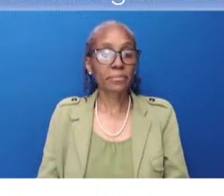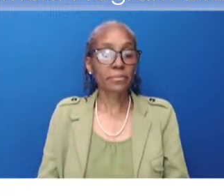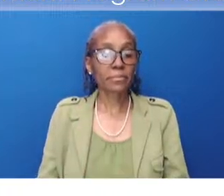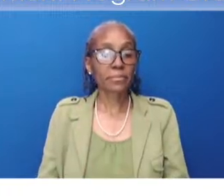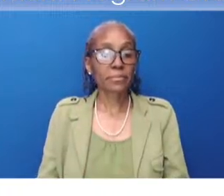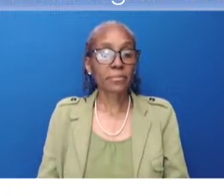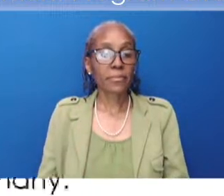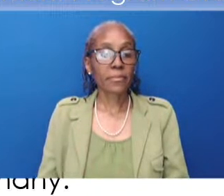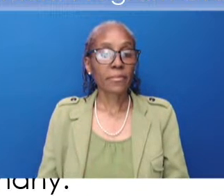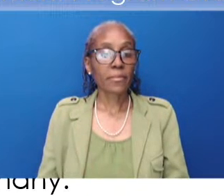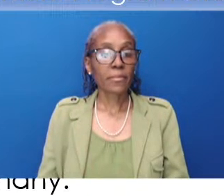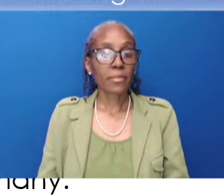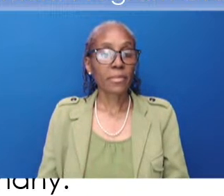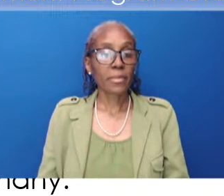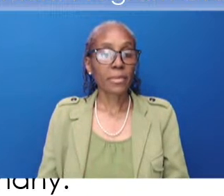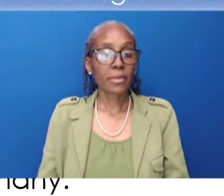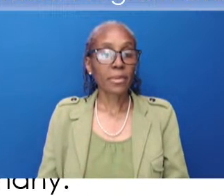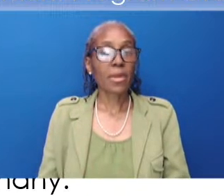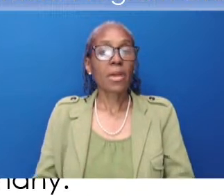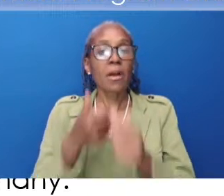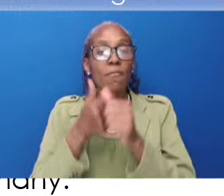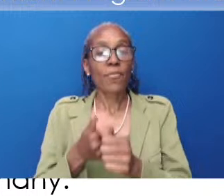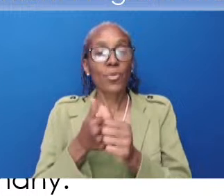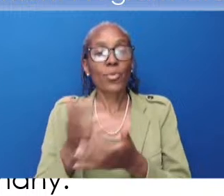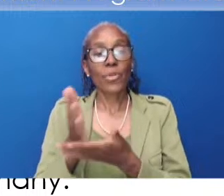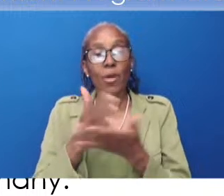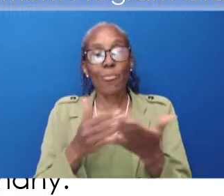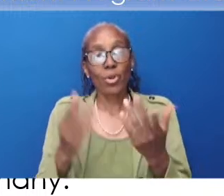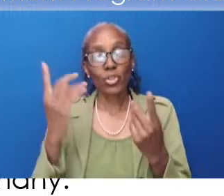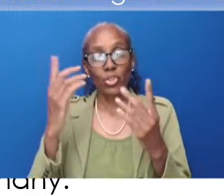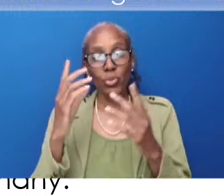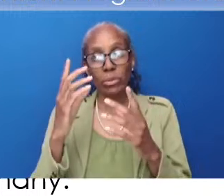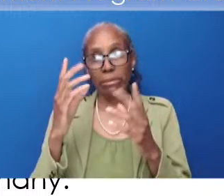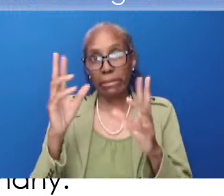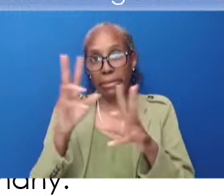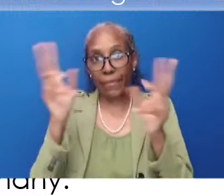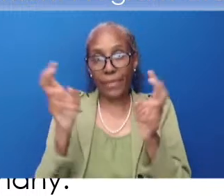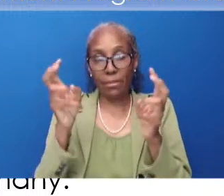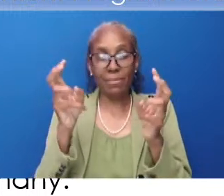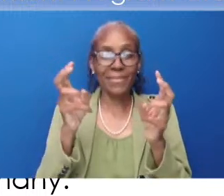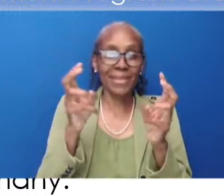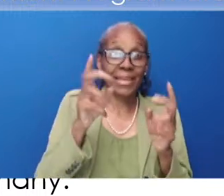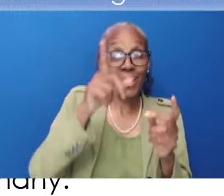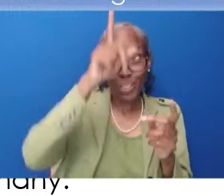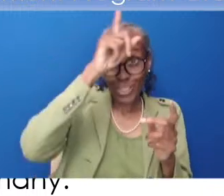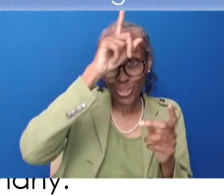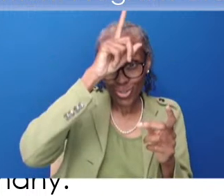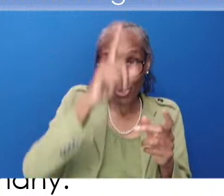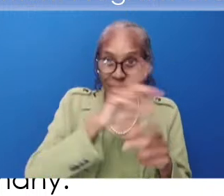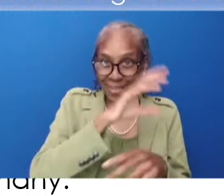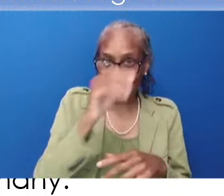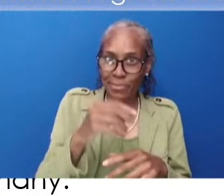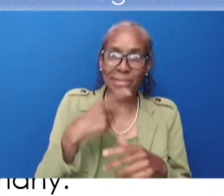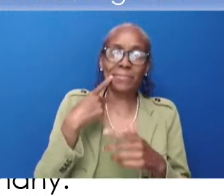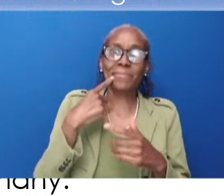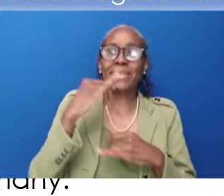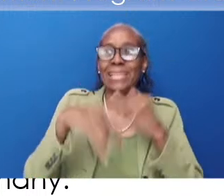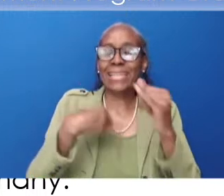LLC, THE TRENCH GROUP. AND IN